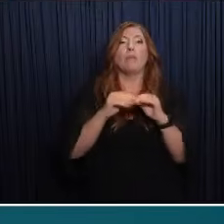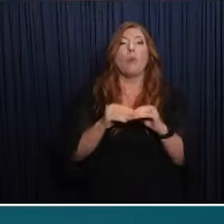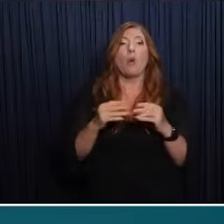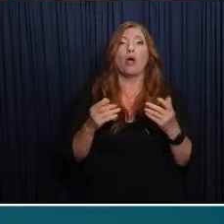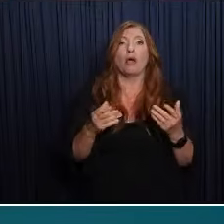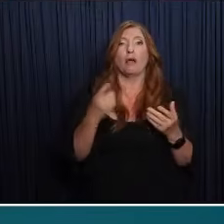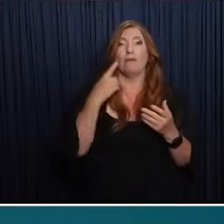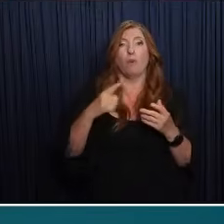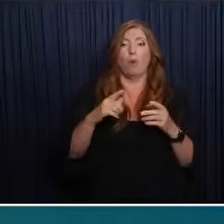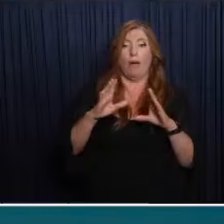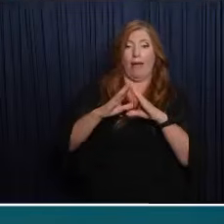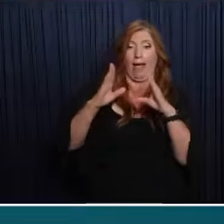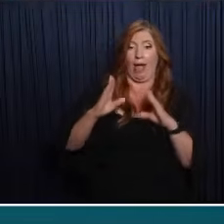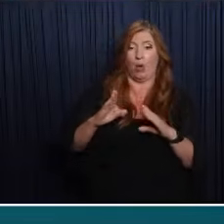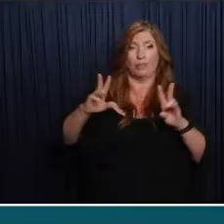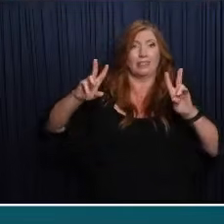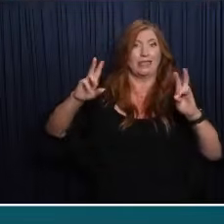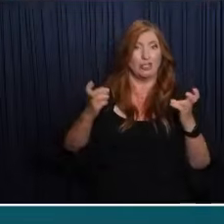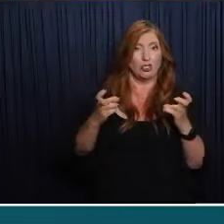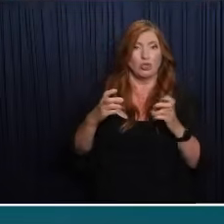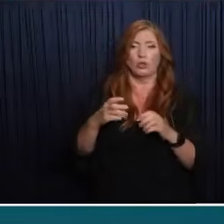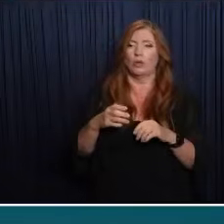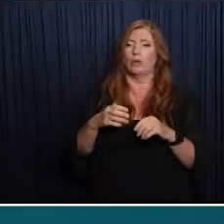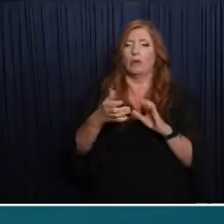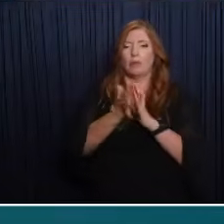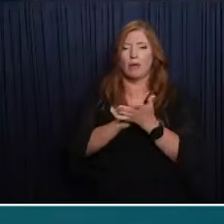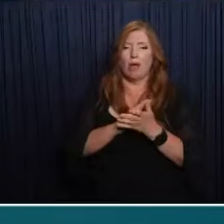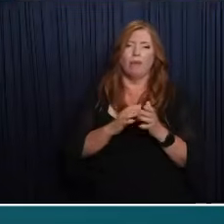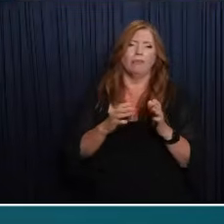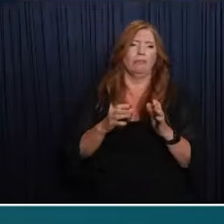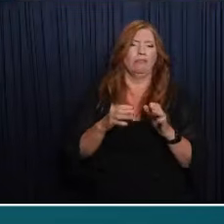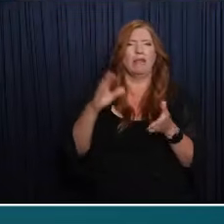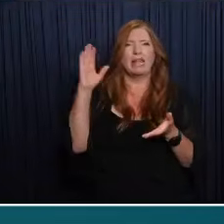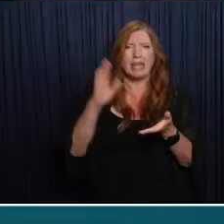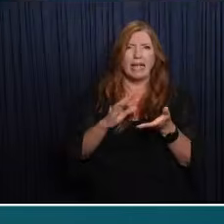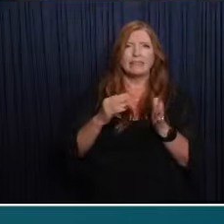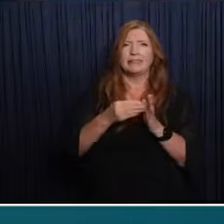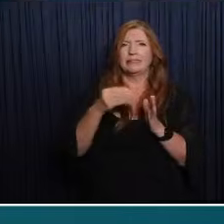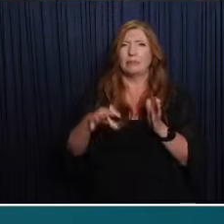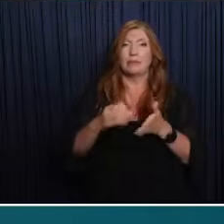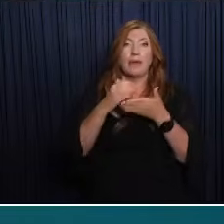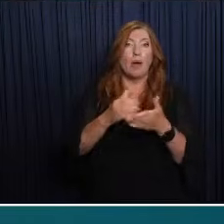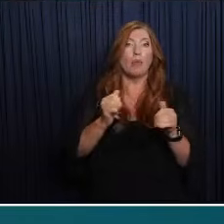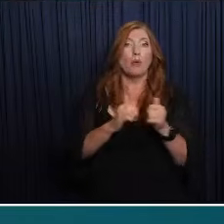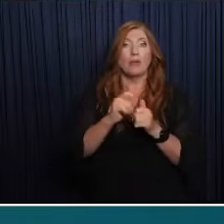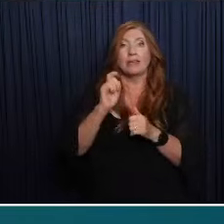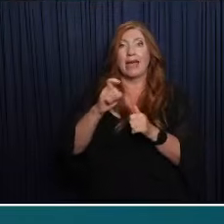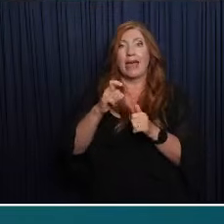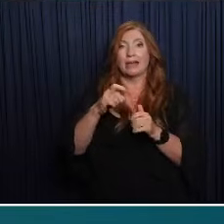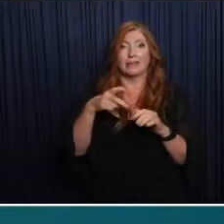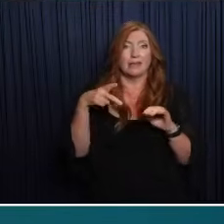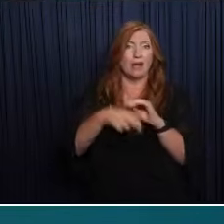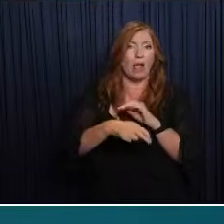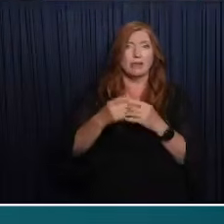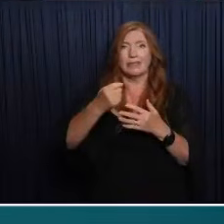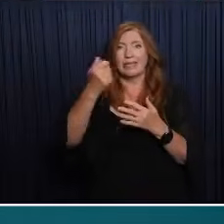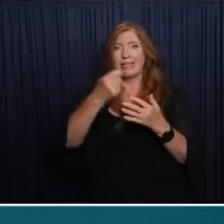THE SYSTEMS. FURTHERMORE, YOU KNOW, FOR THE